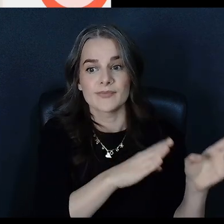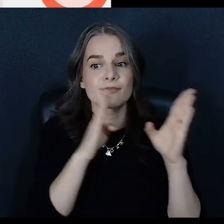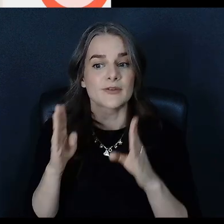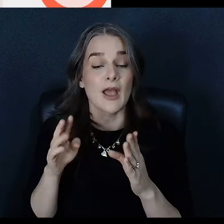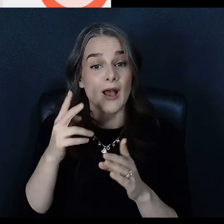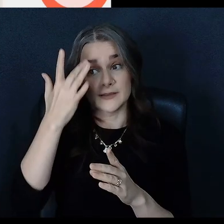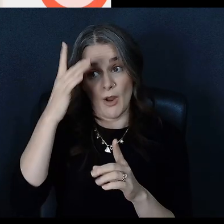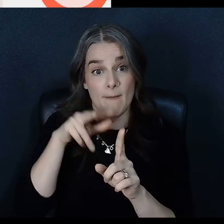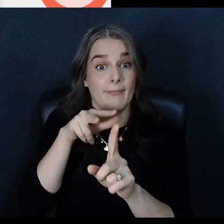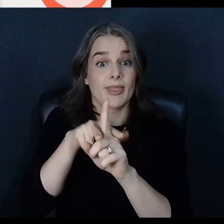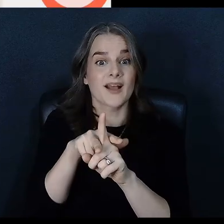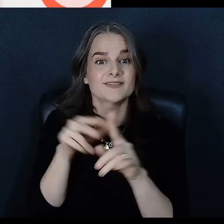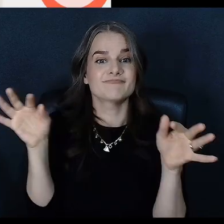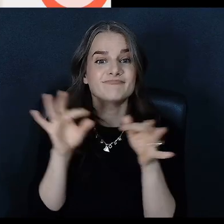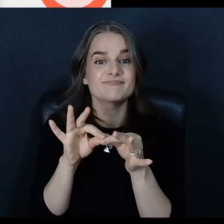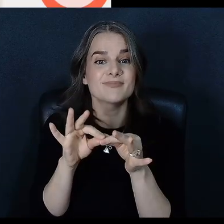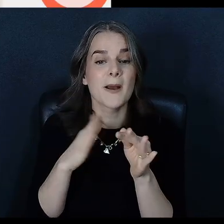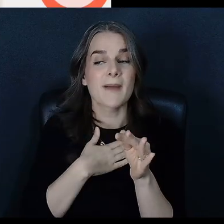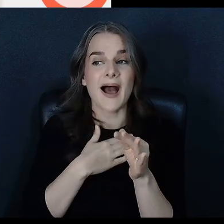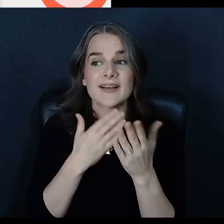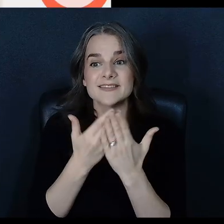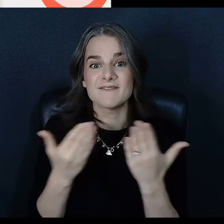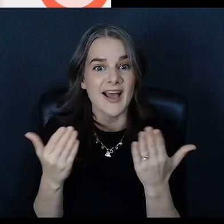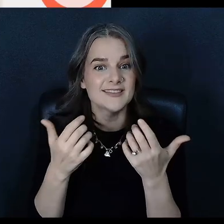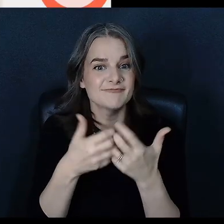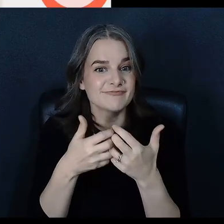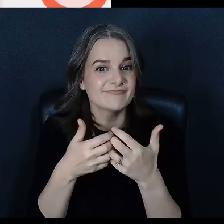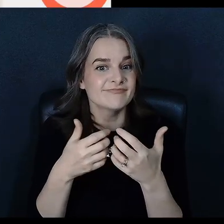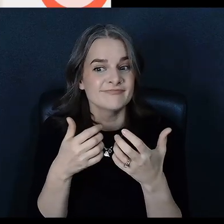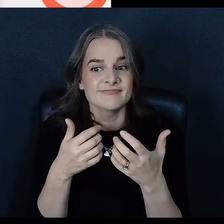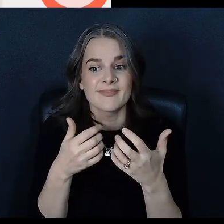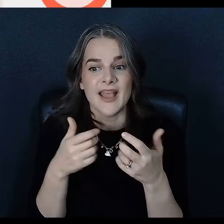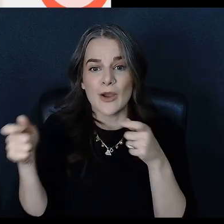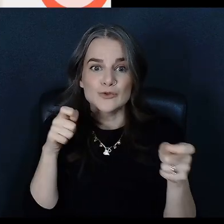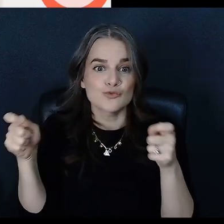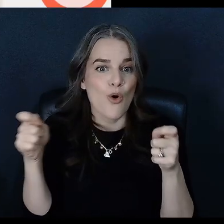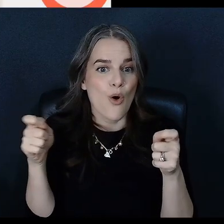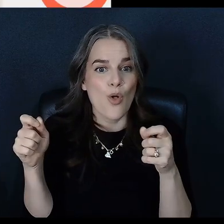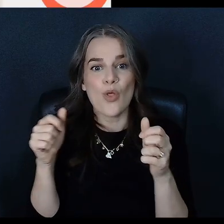me to control other items in my house strictly with my voice.